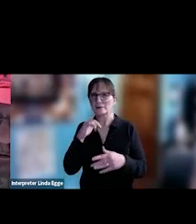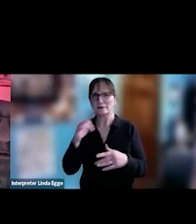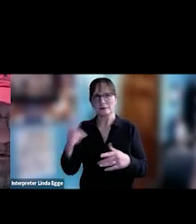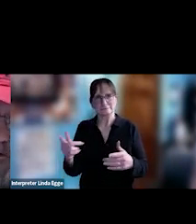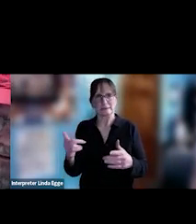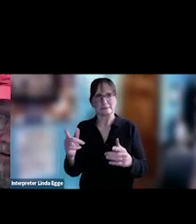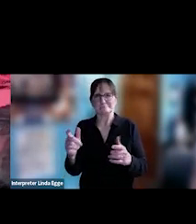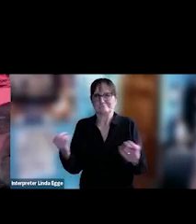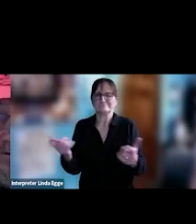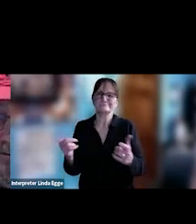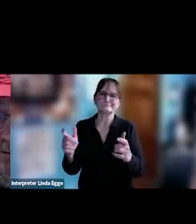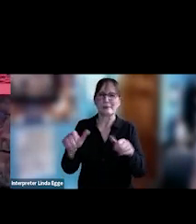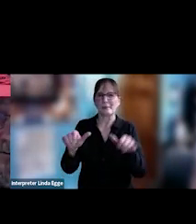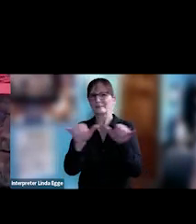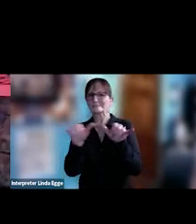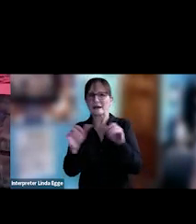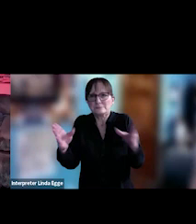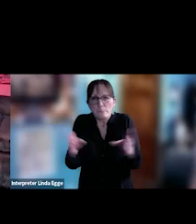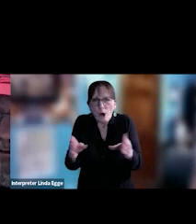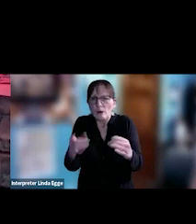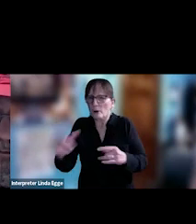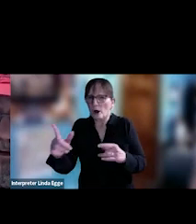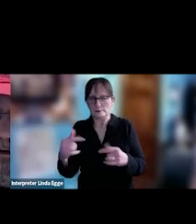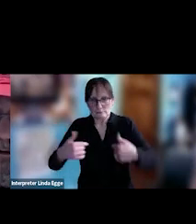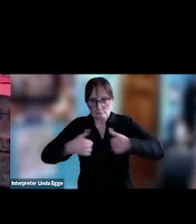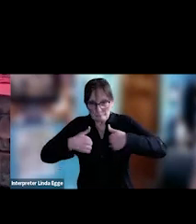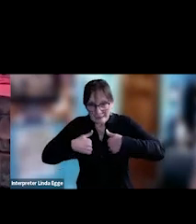but to me, it's mansion, it's mine,